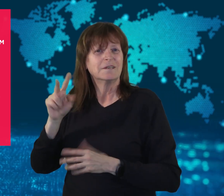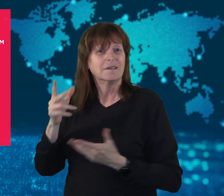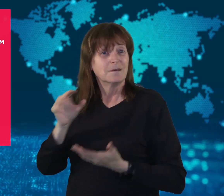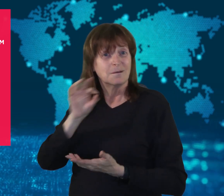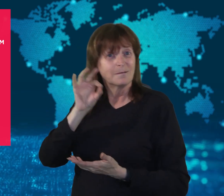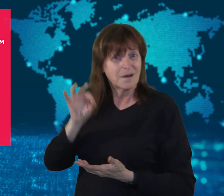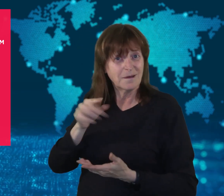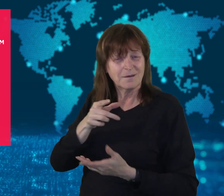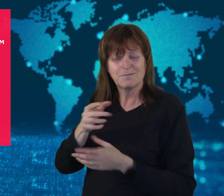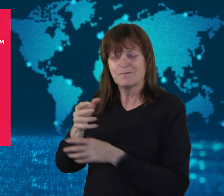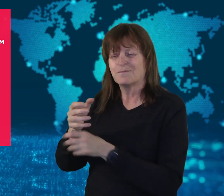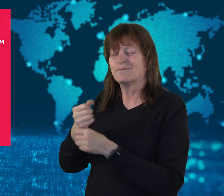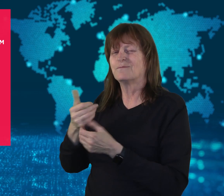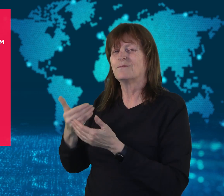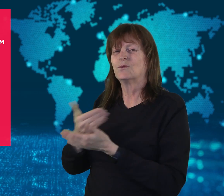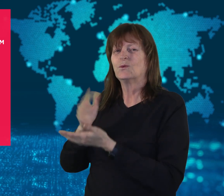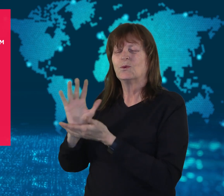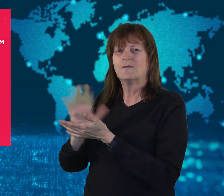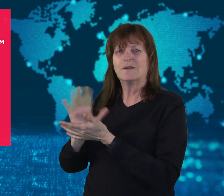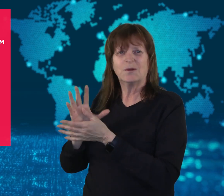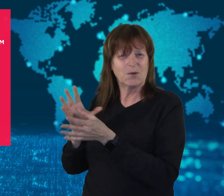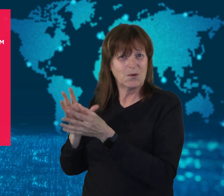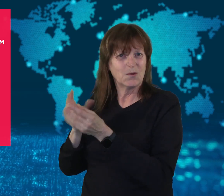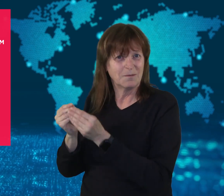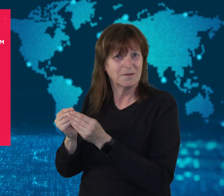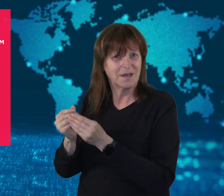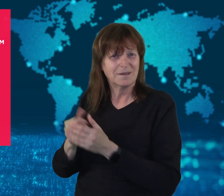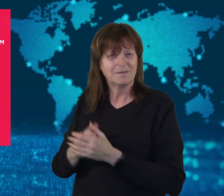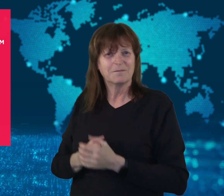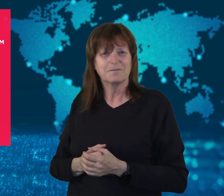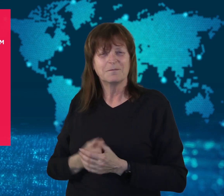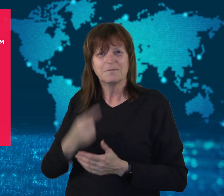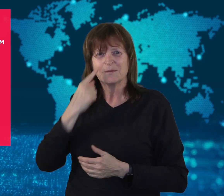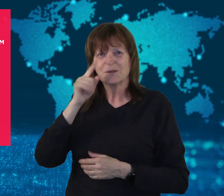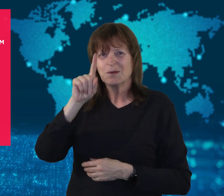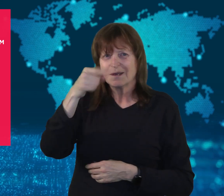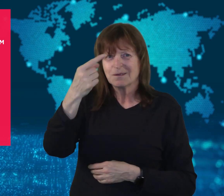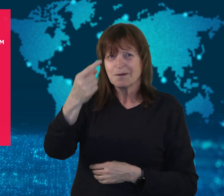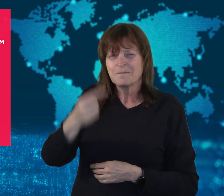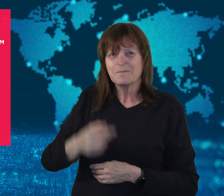to get new video updates! See you next time!